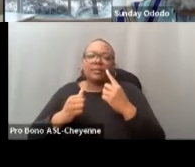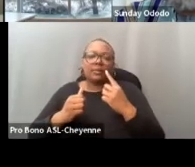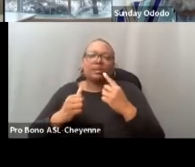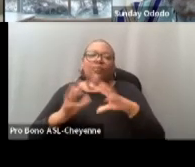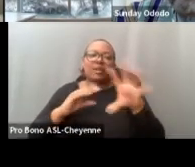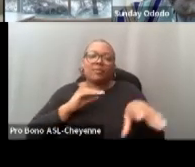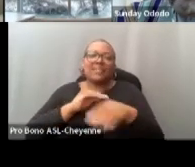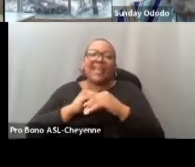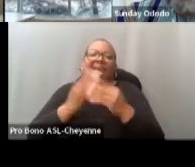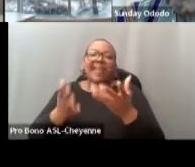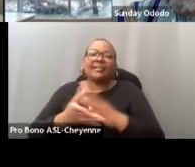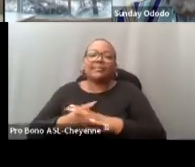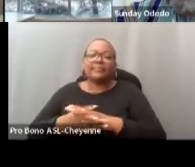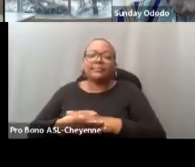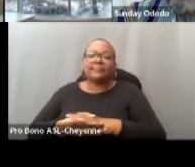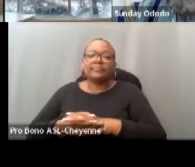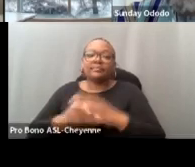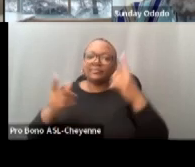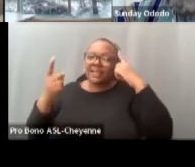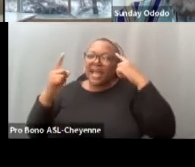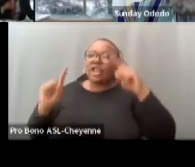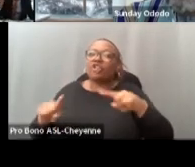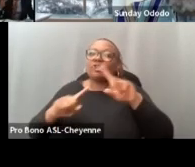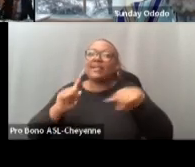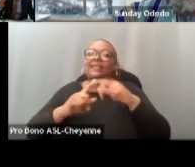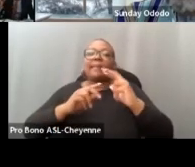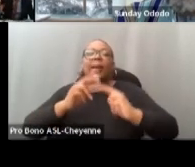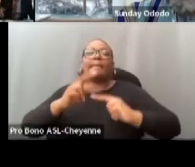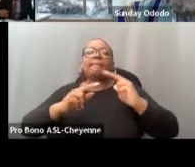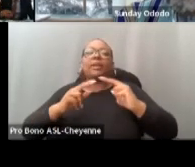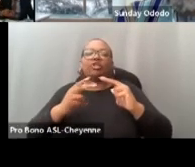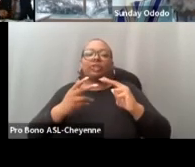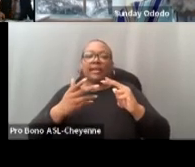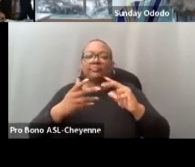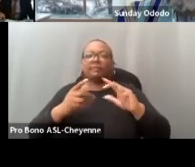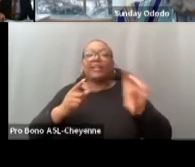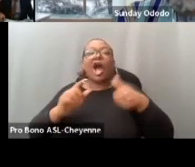what I was going to say. Totally agree. It's about building these counter-narratives. That's right.